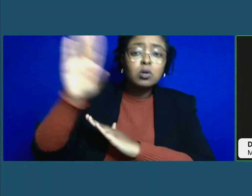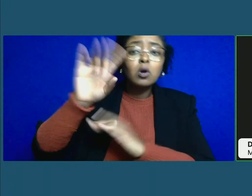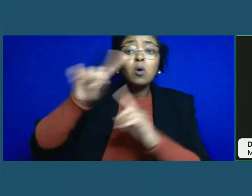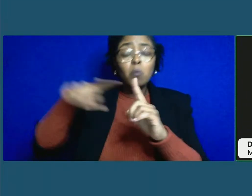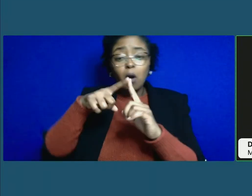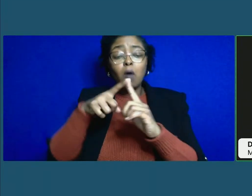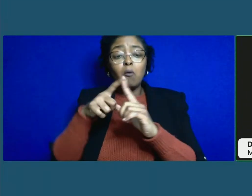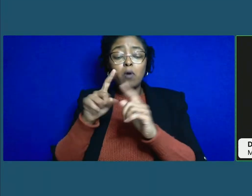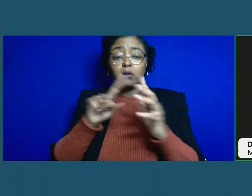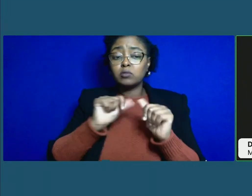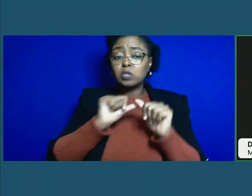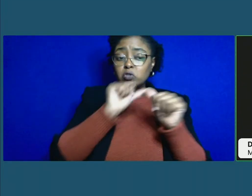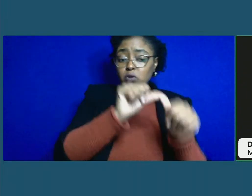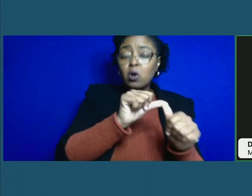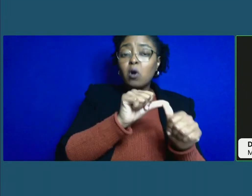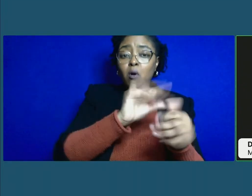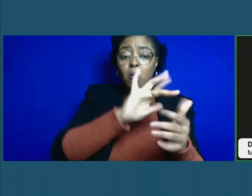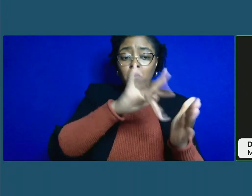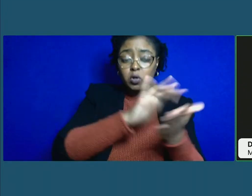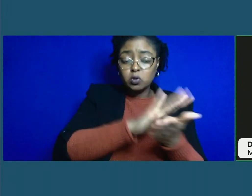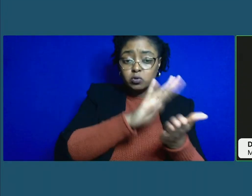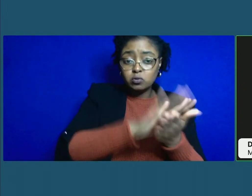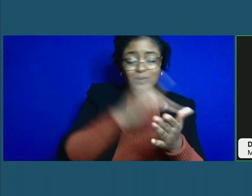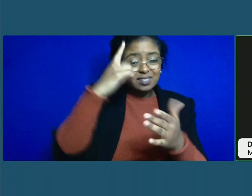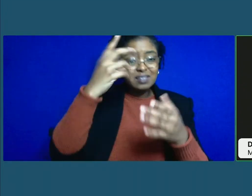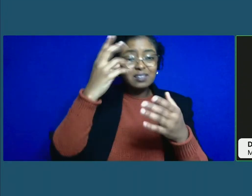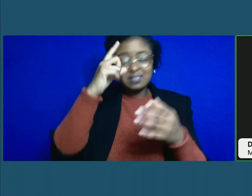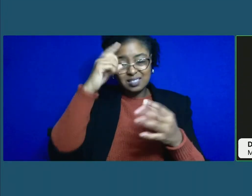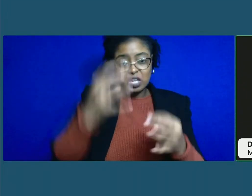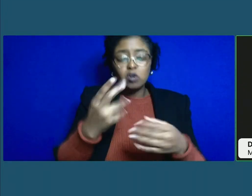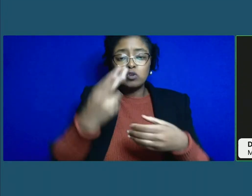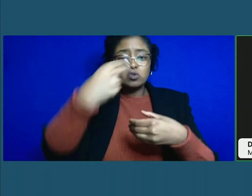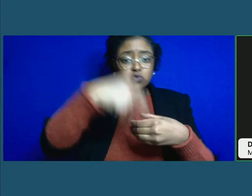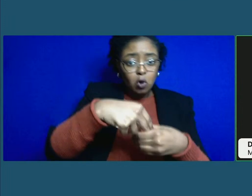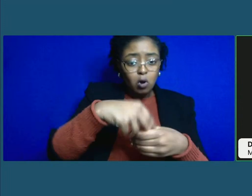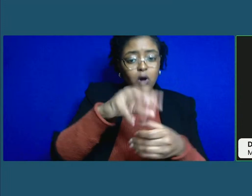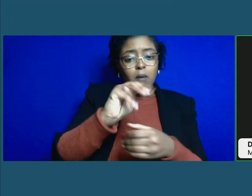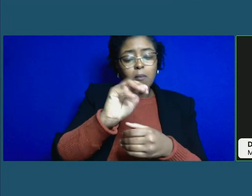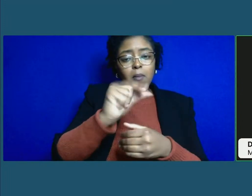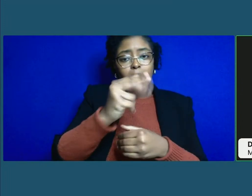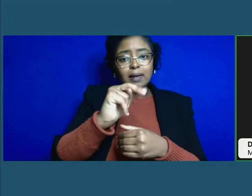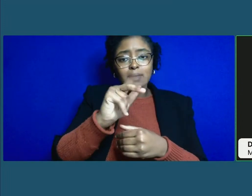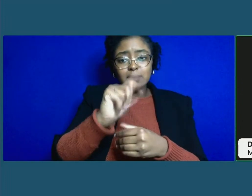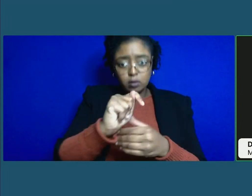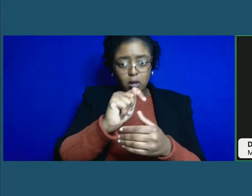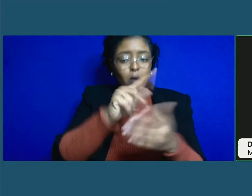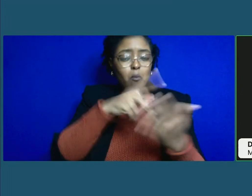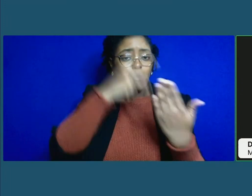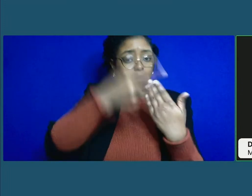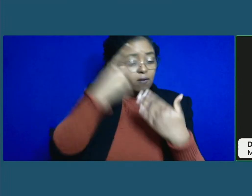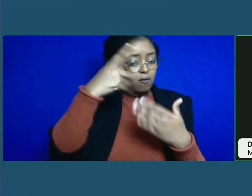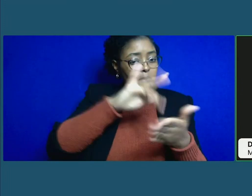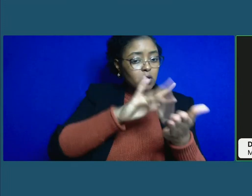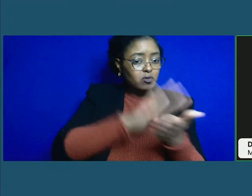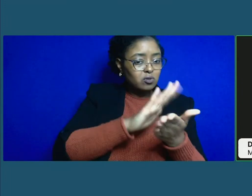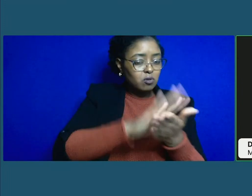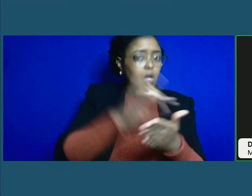subject sort when we transition to middle school with decided to enroll h in the middle school